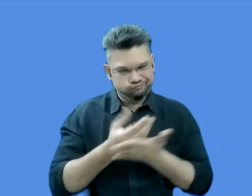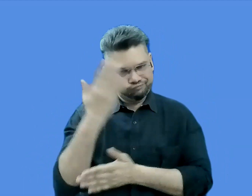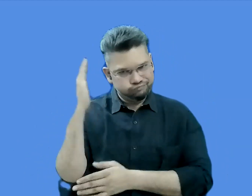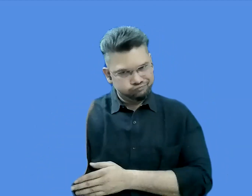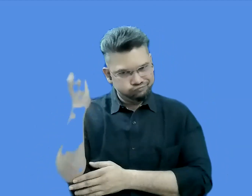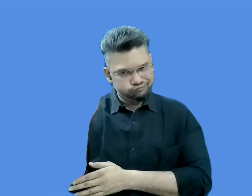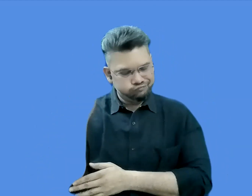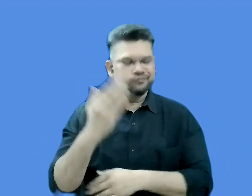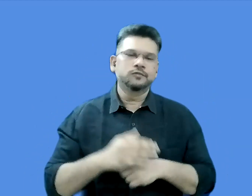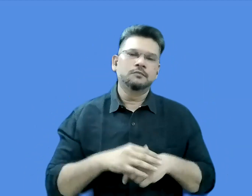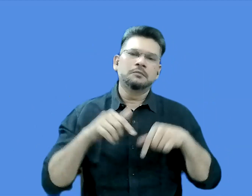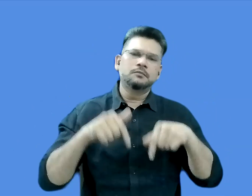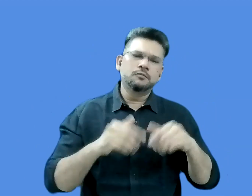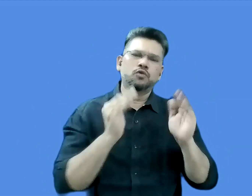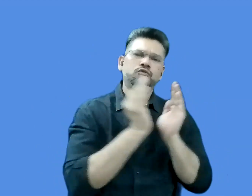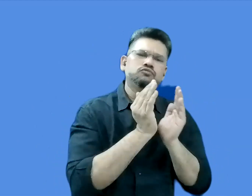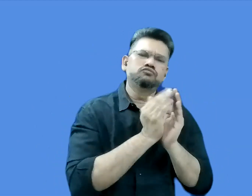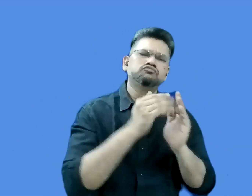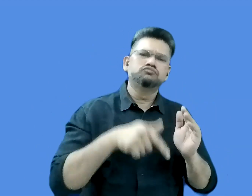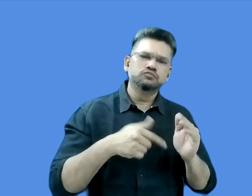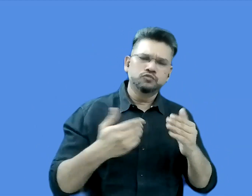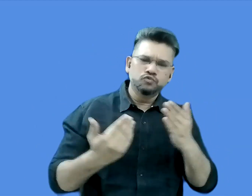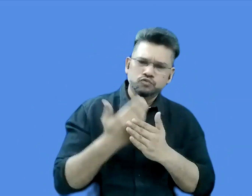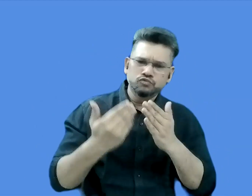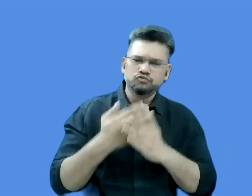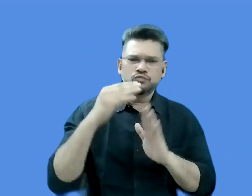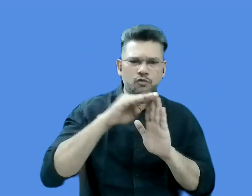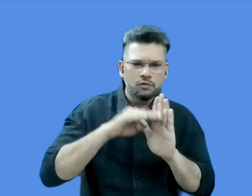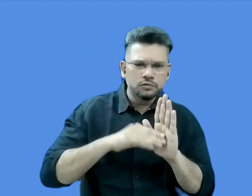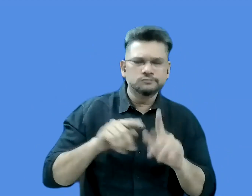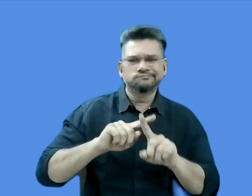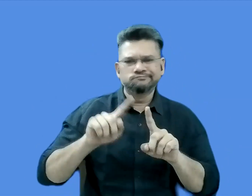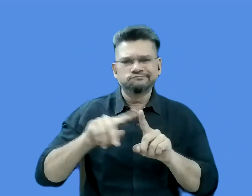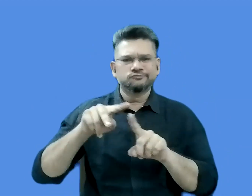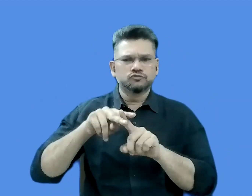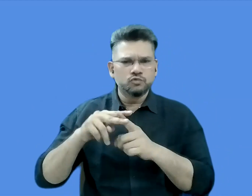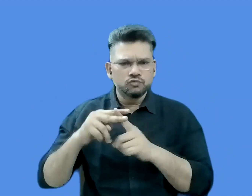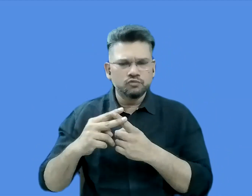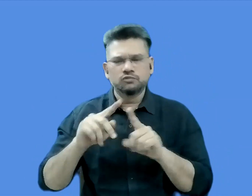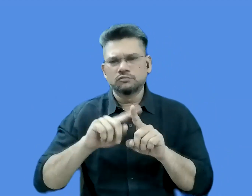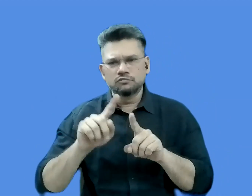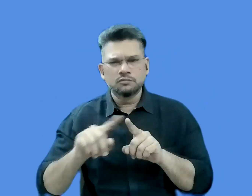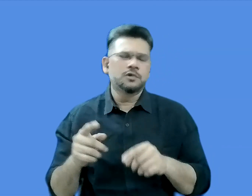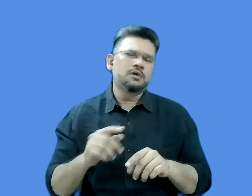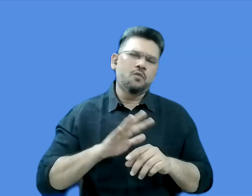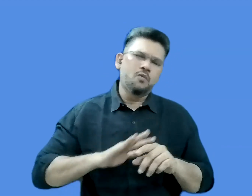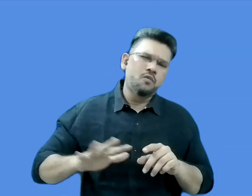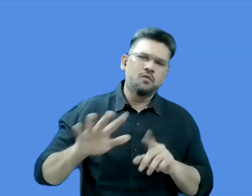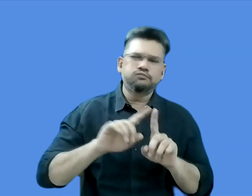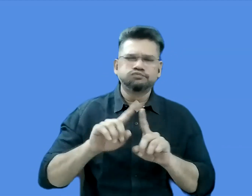course, to action. The session itself will introduce insight on latest development from UNICEF policy and